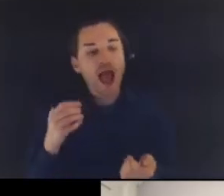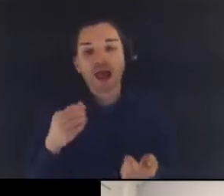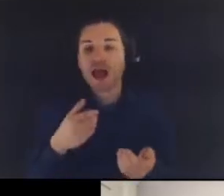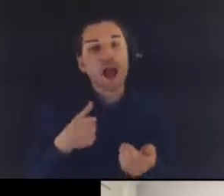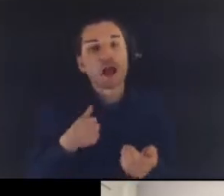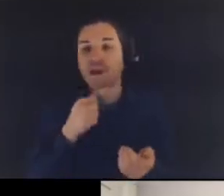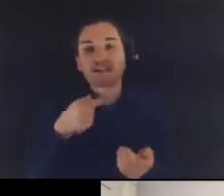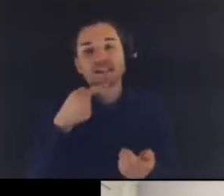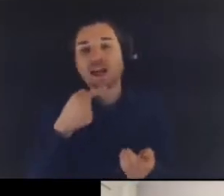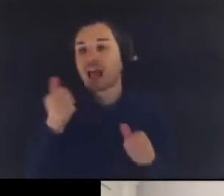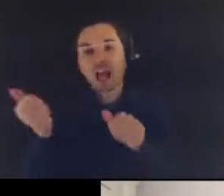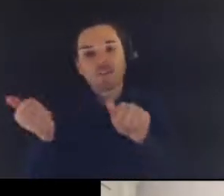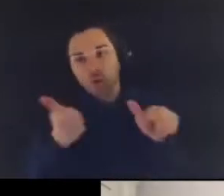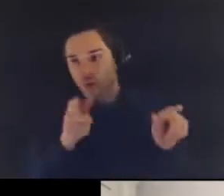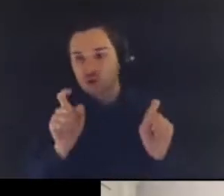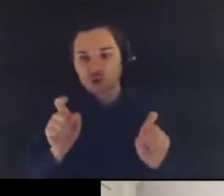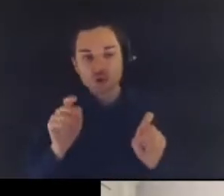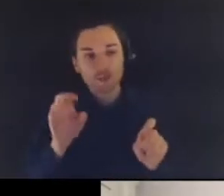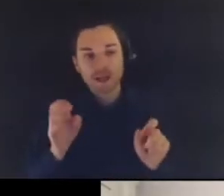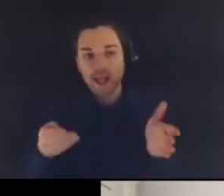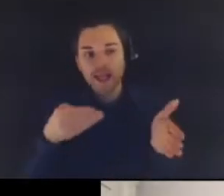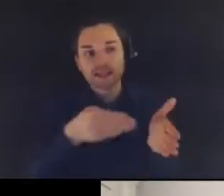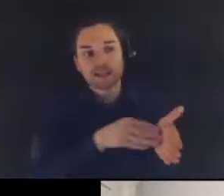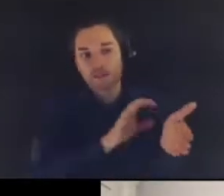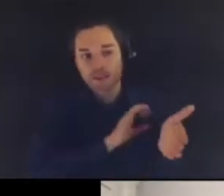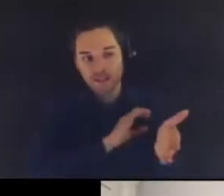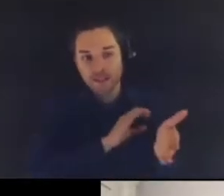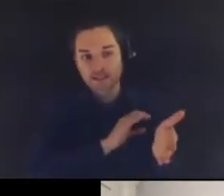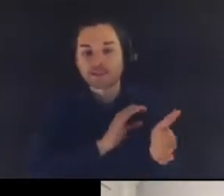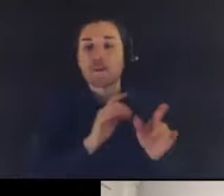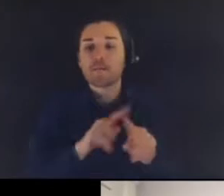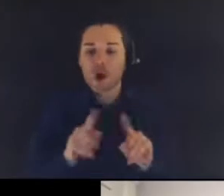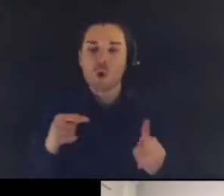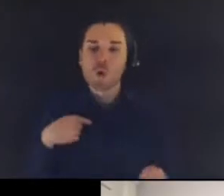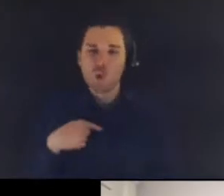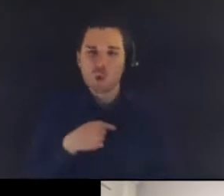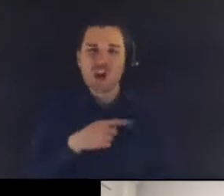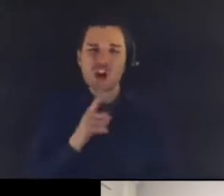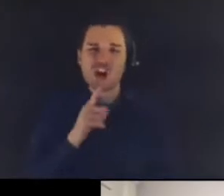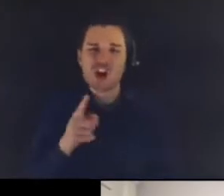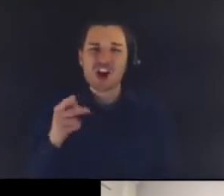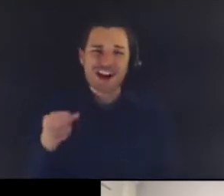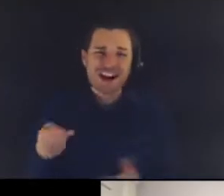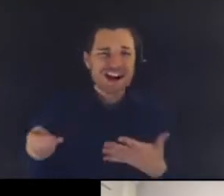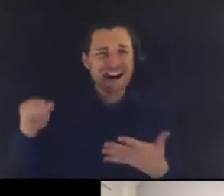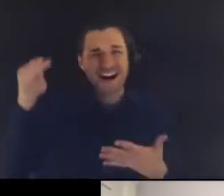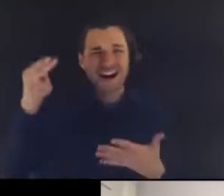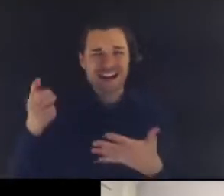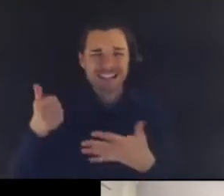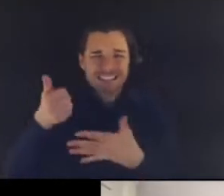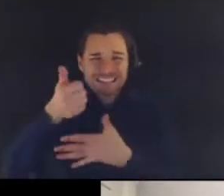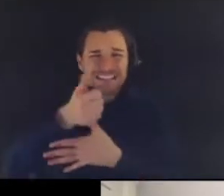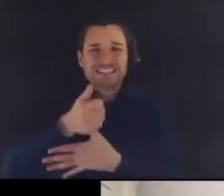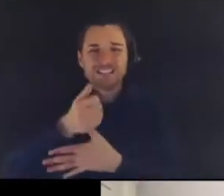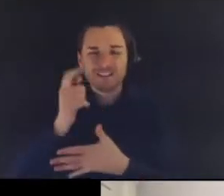anti-police. I m just saying that we are high in the victims, we are one of the highest